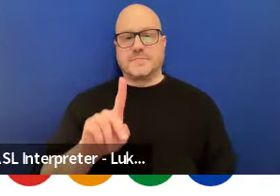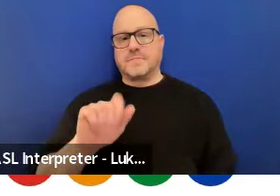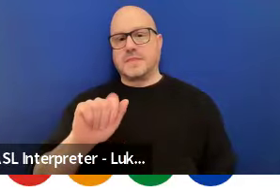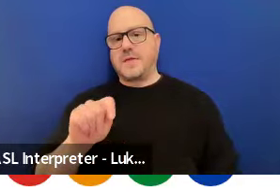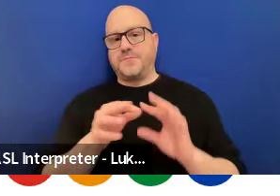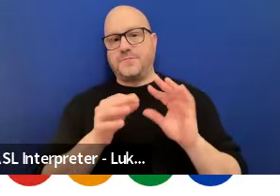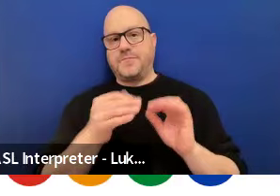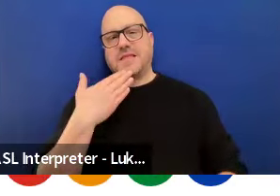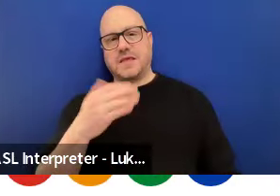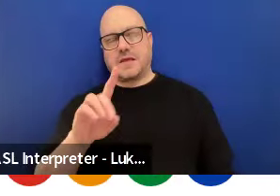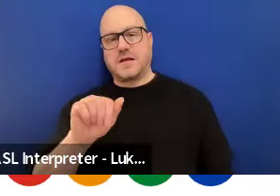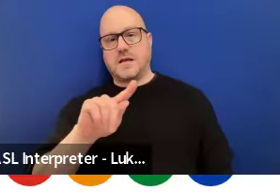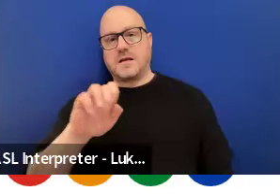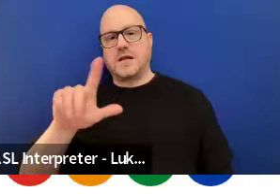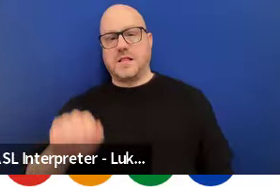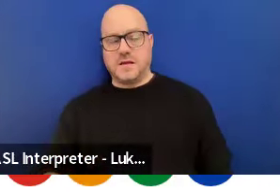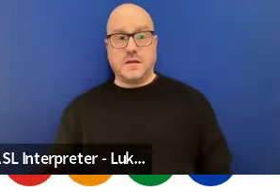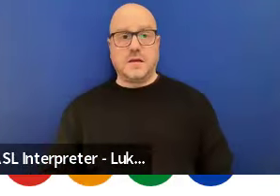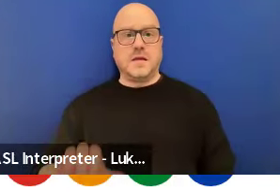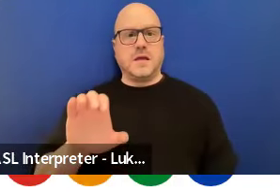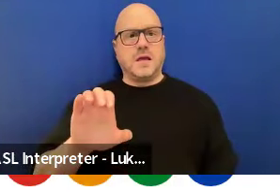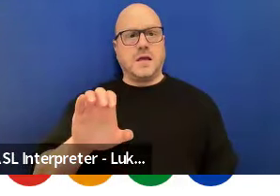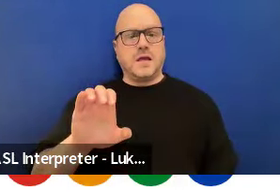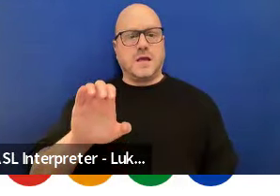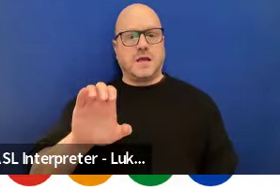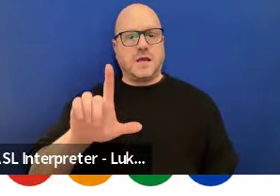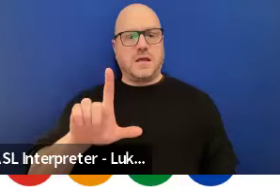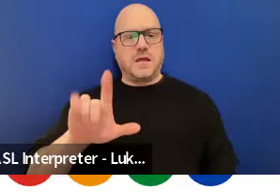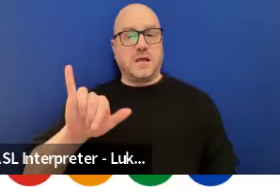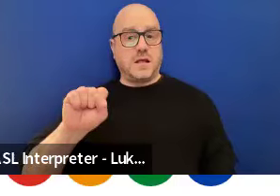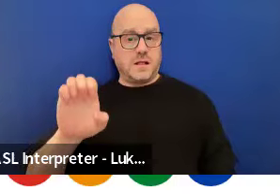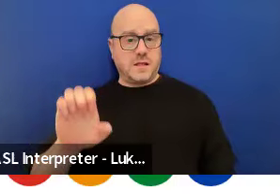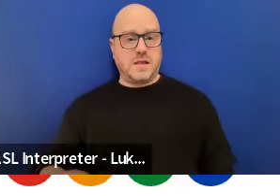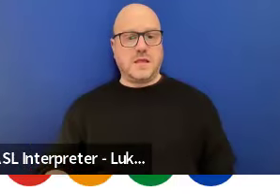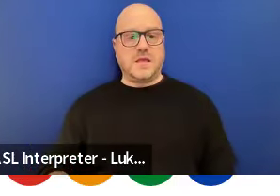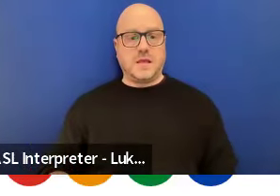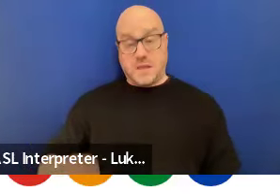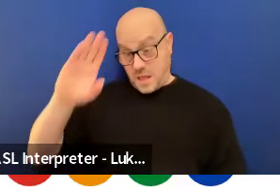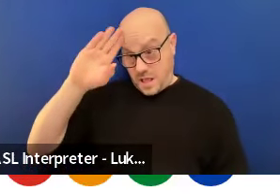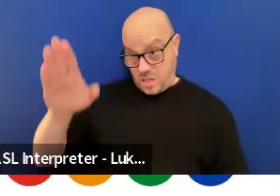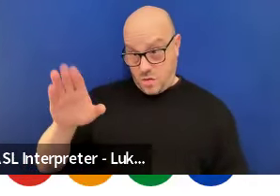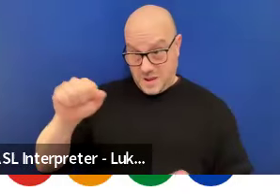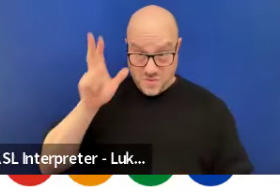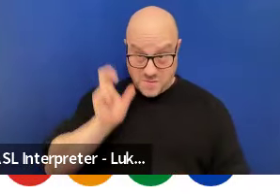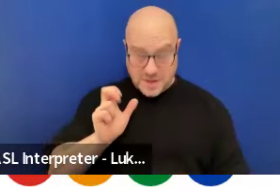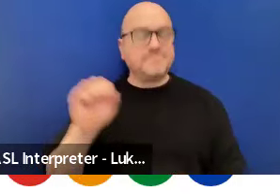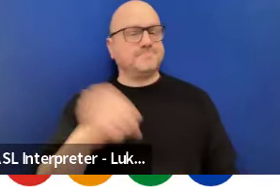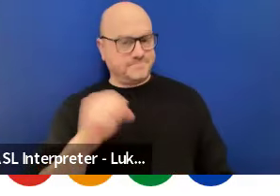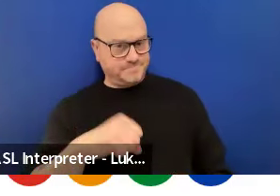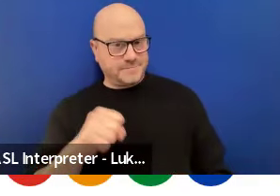ABSOLUTELY. ABSOLUTELY.>> THANK YOU. IS IT ALYCE? HELLO.